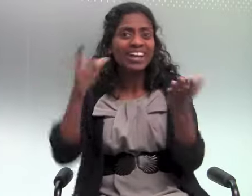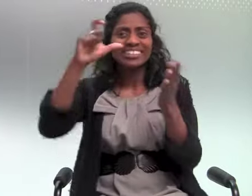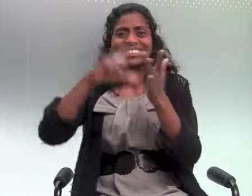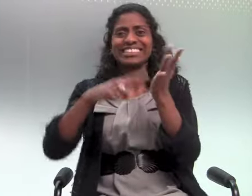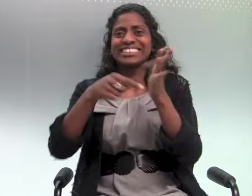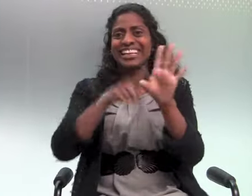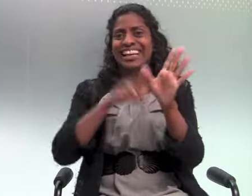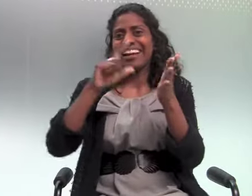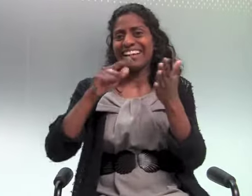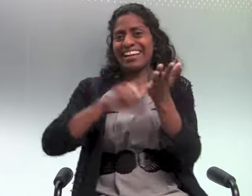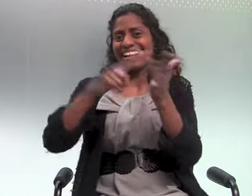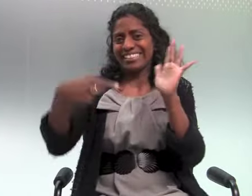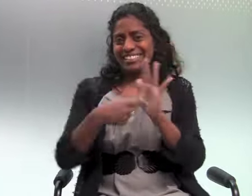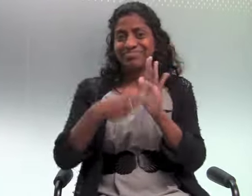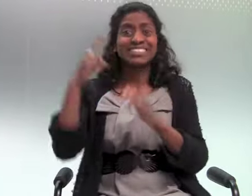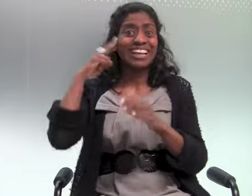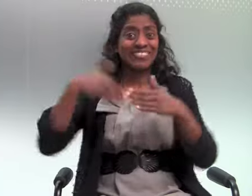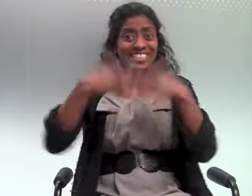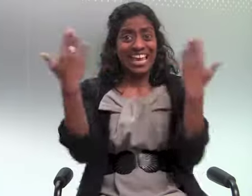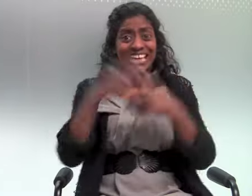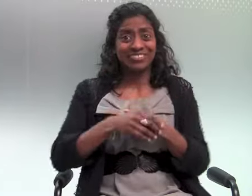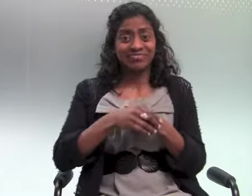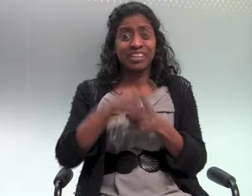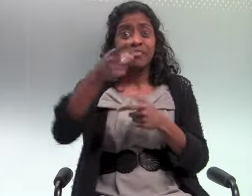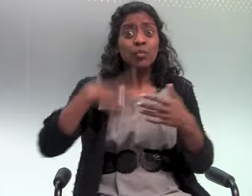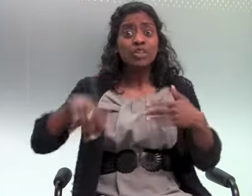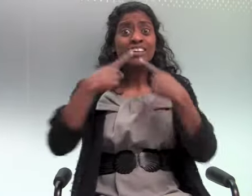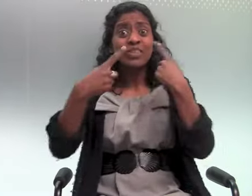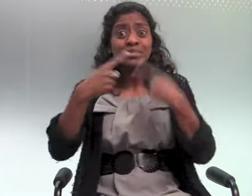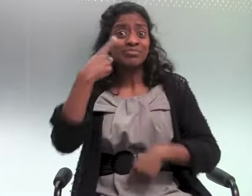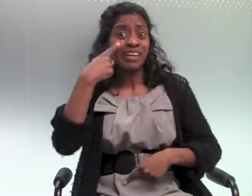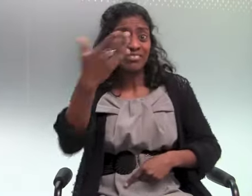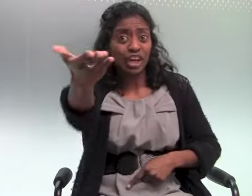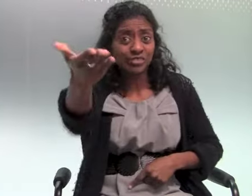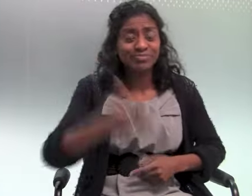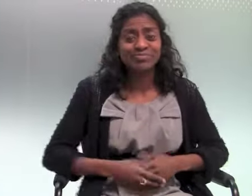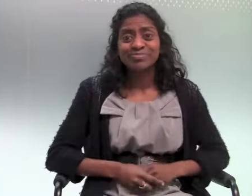April at Deaf Day at City Lit. Here is some more information.